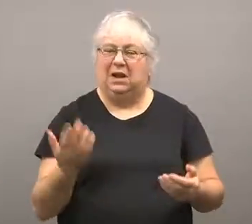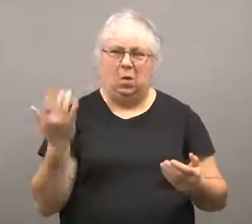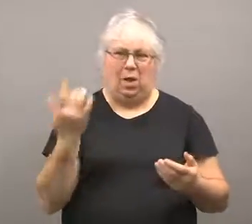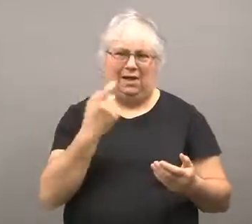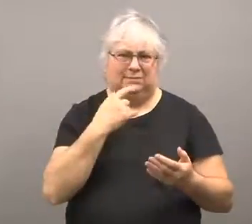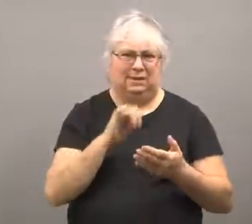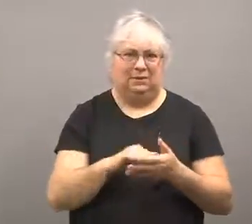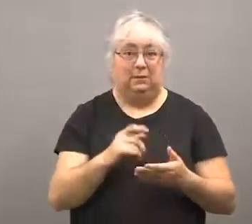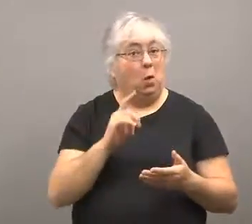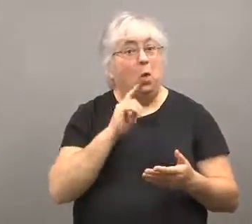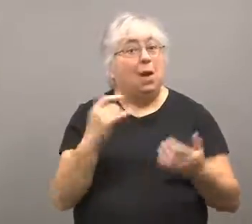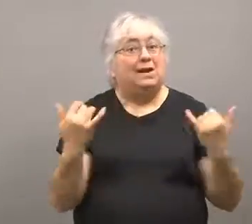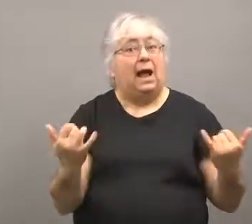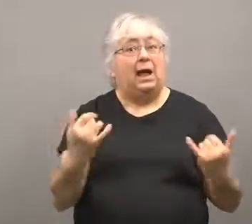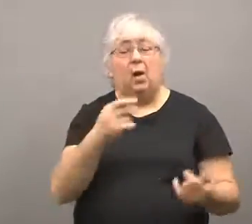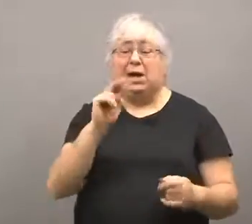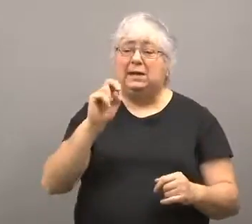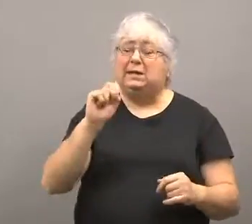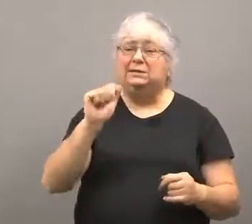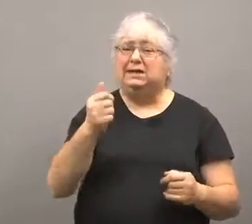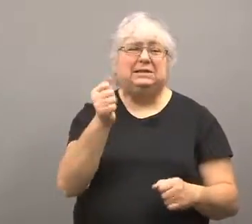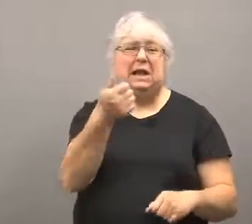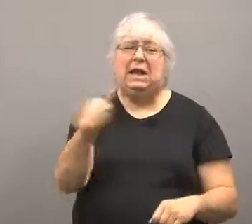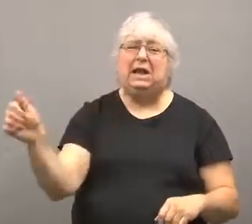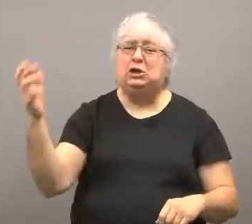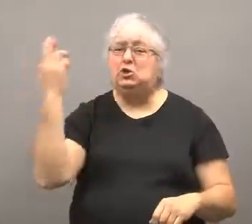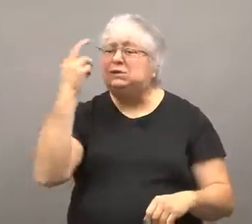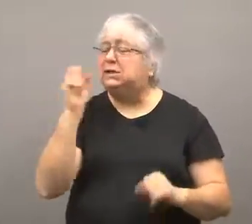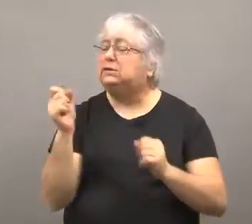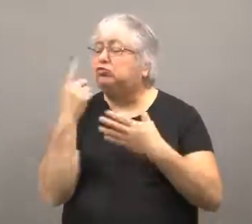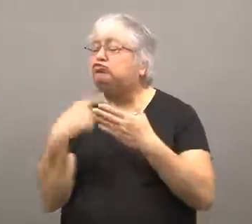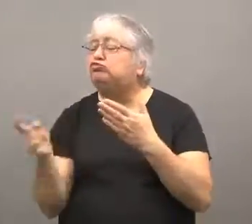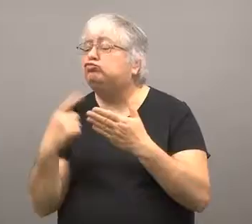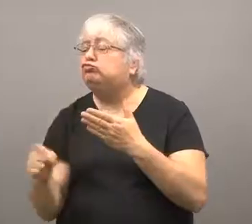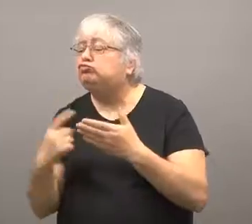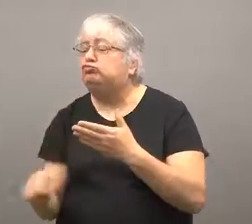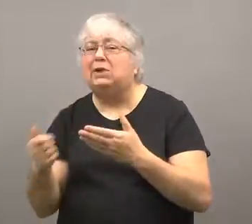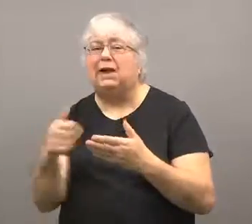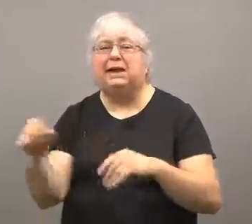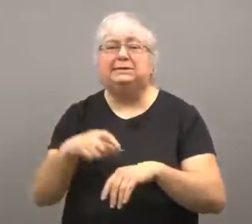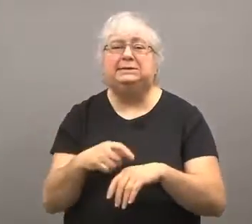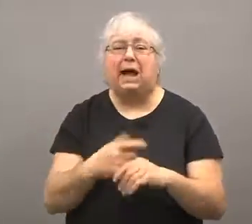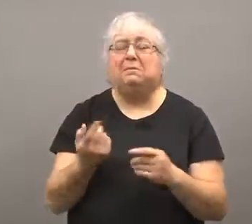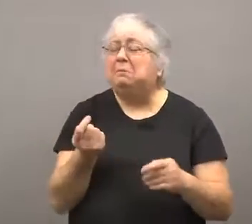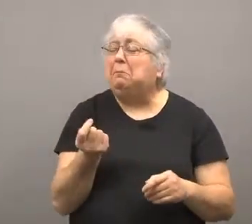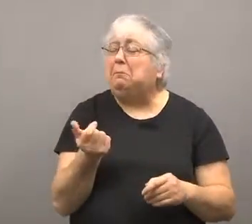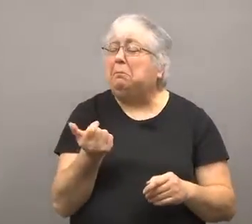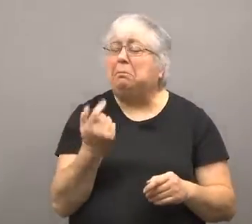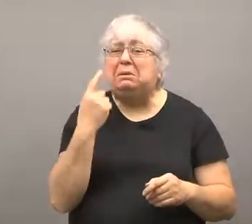That's because NSA can look at records for any reason at all right now.